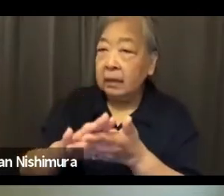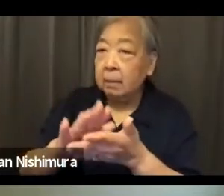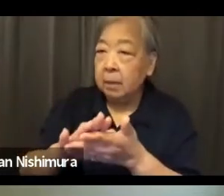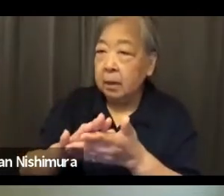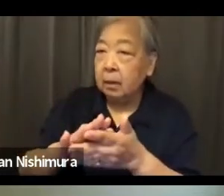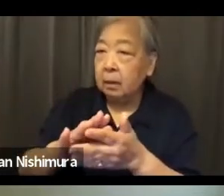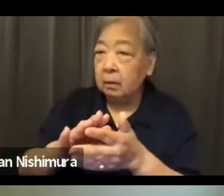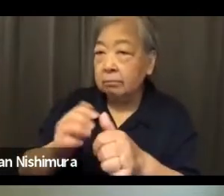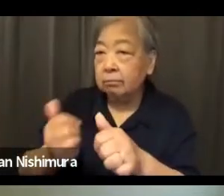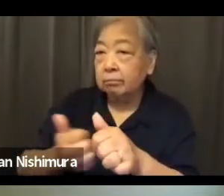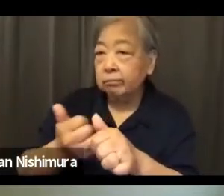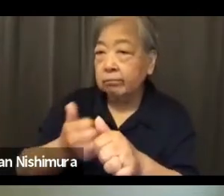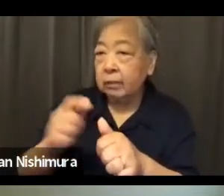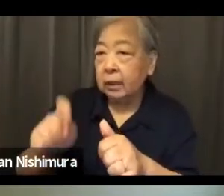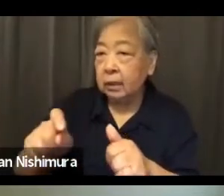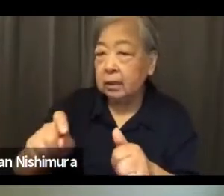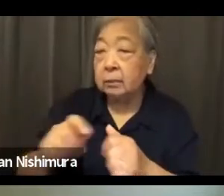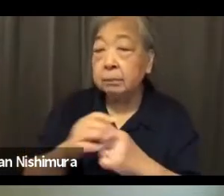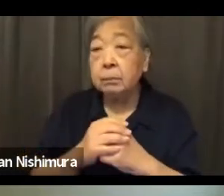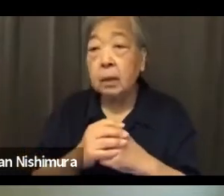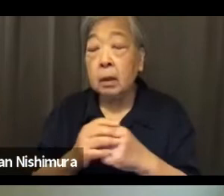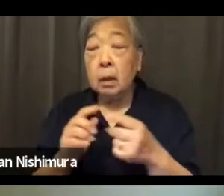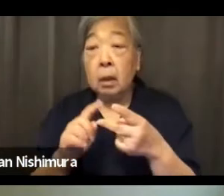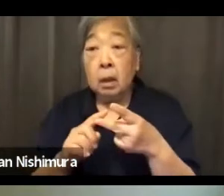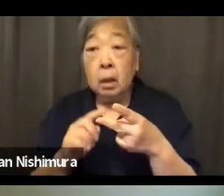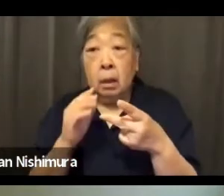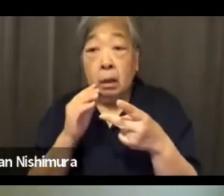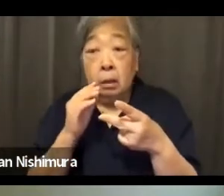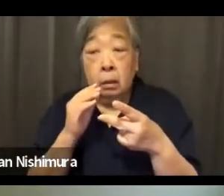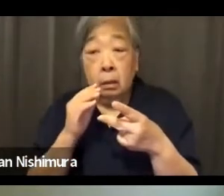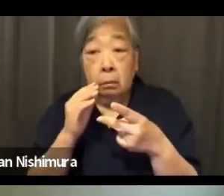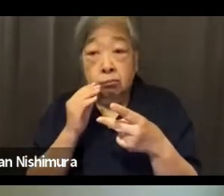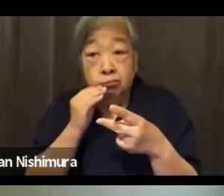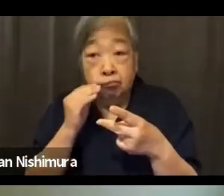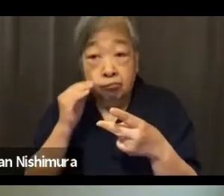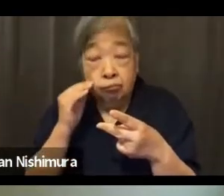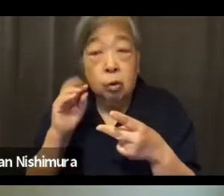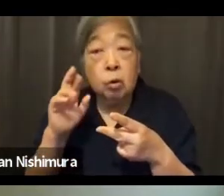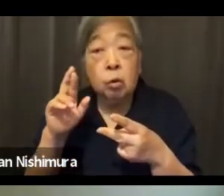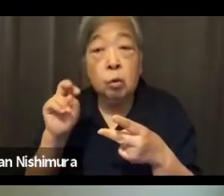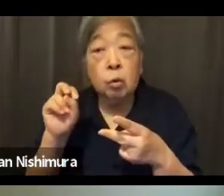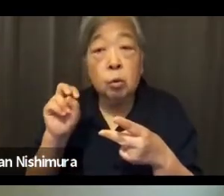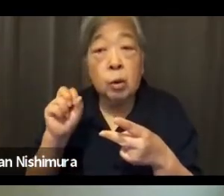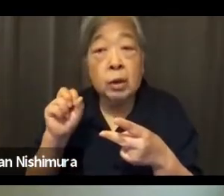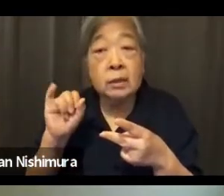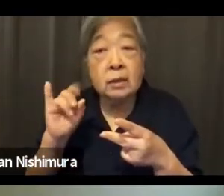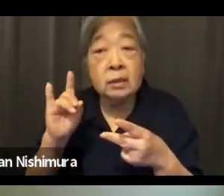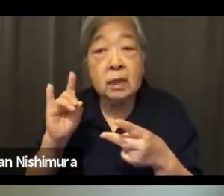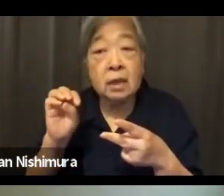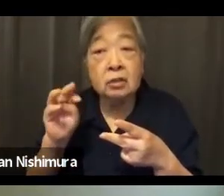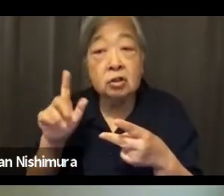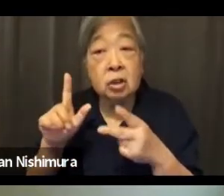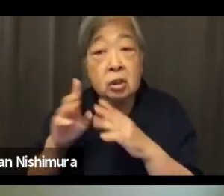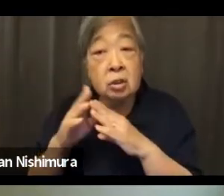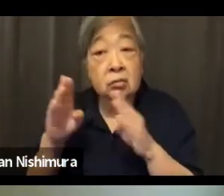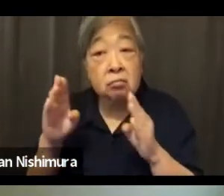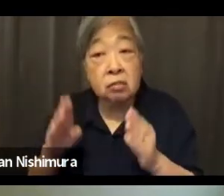Residential is the next thing that you'll want to consider when you're again assessing